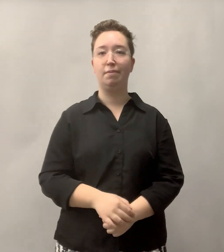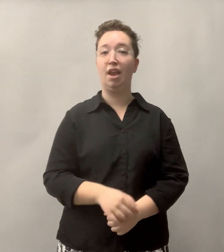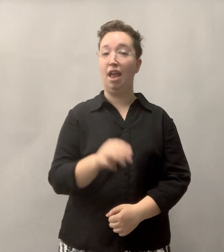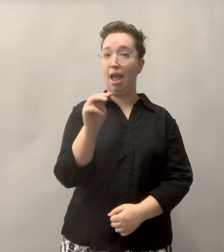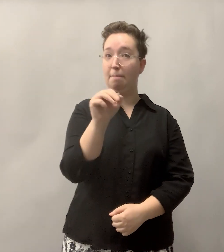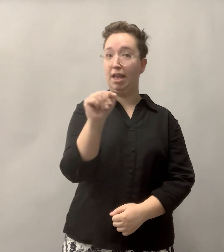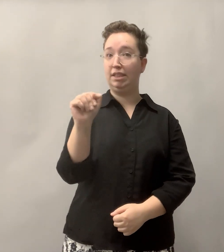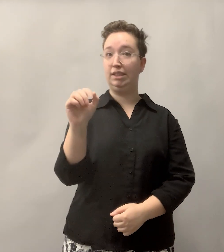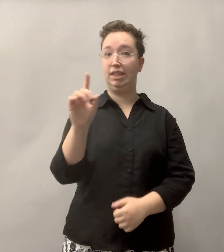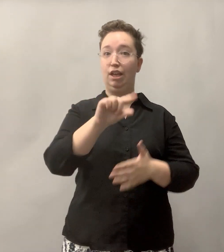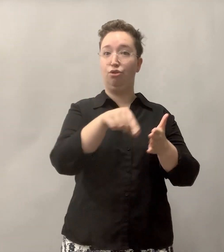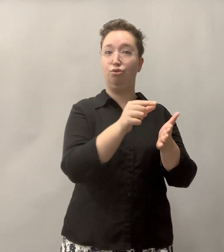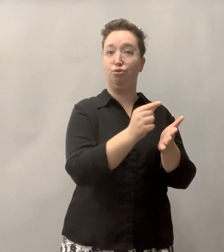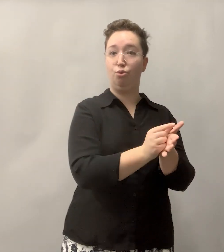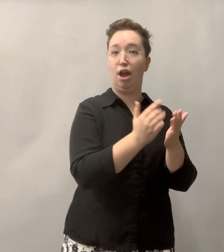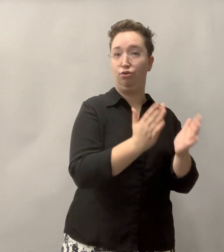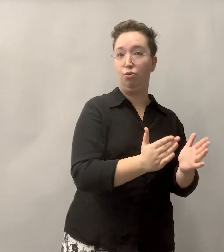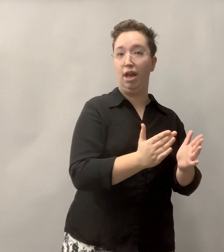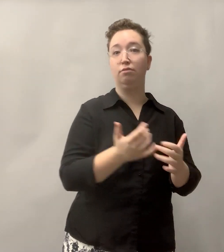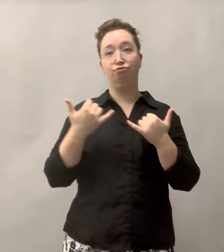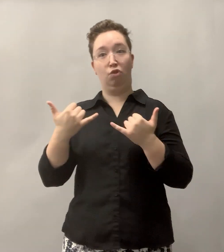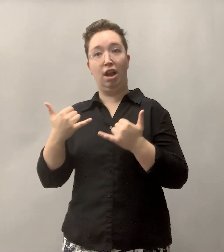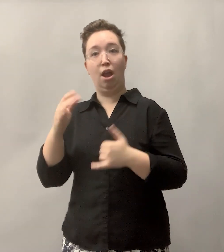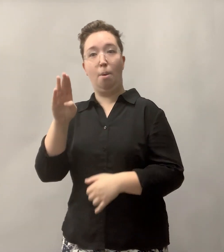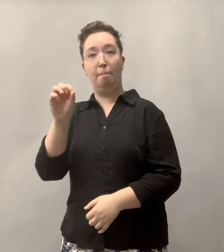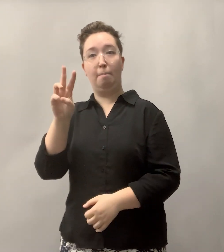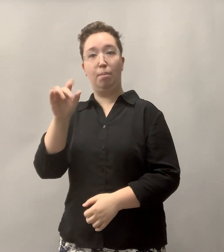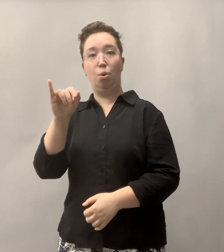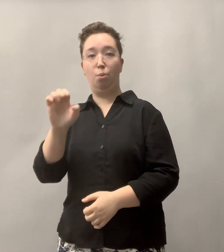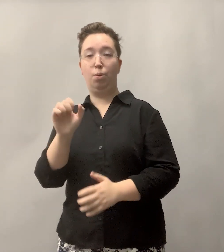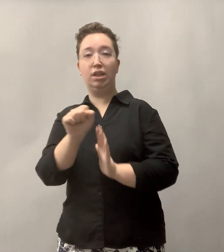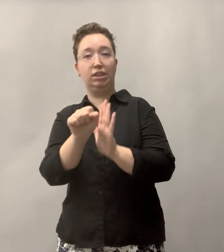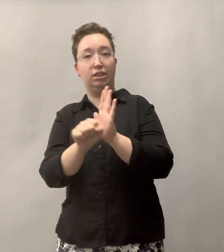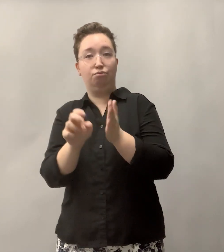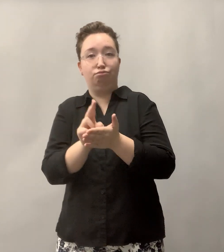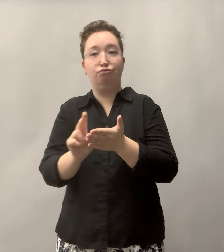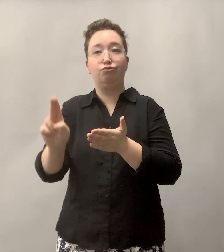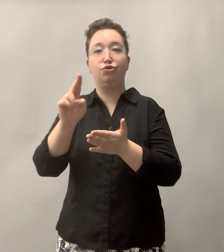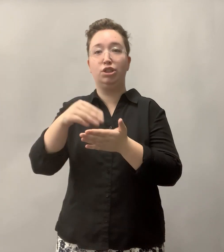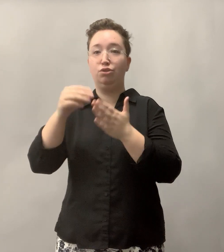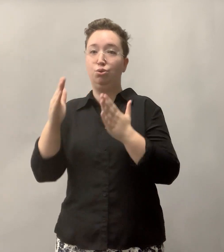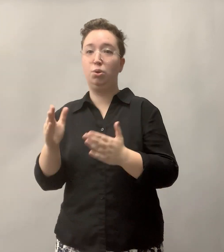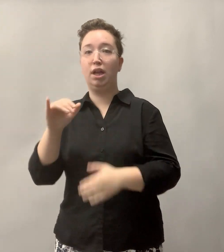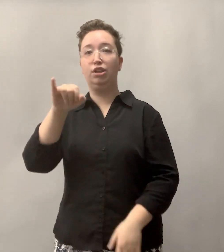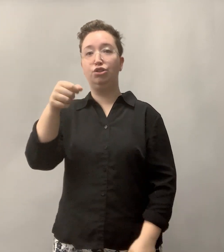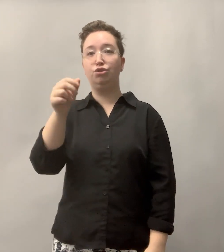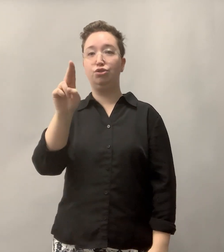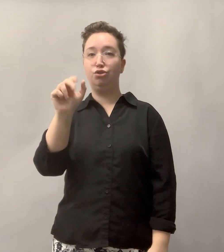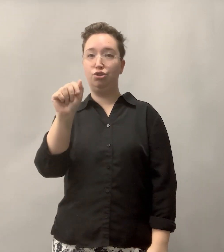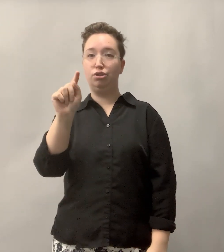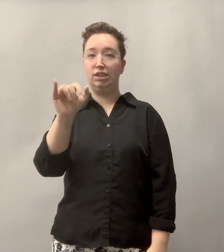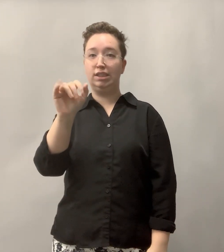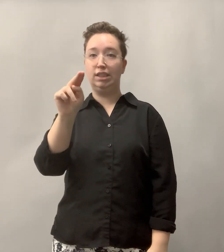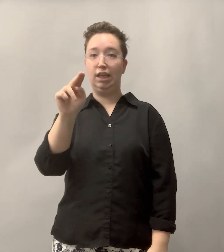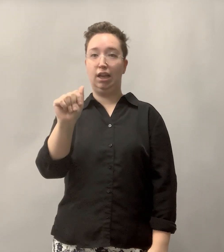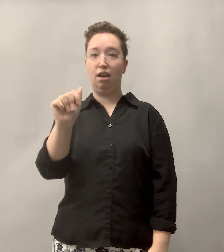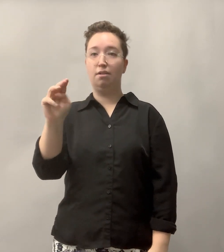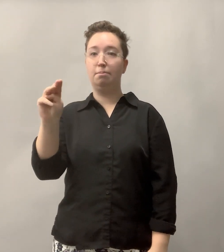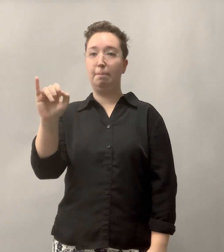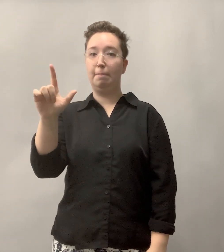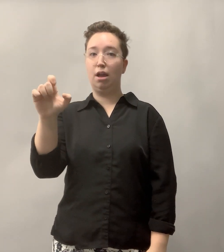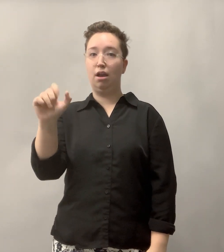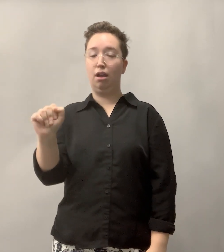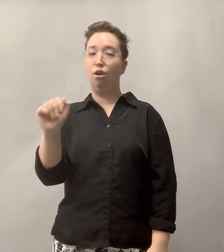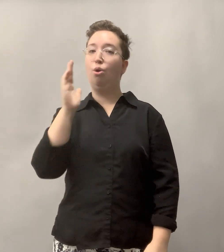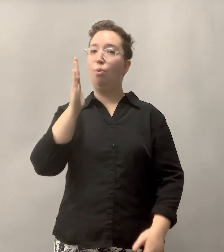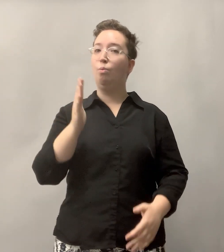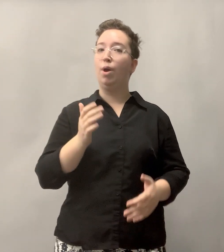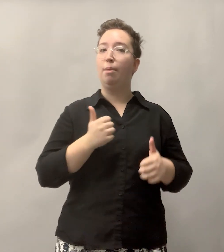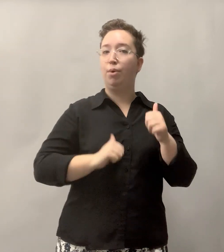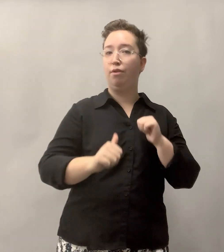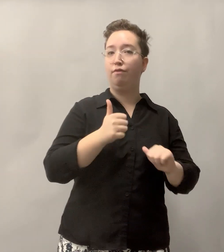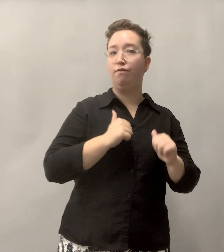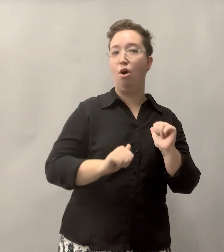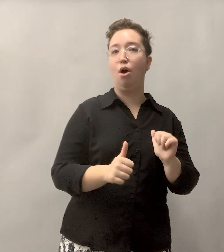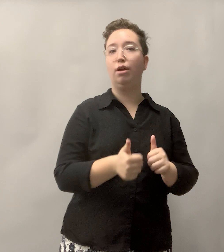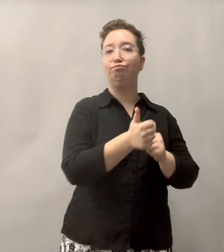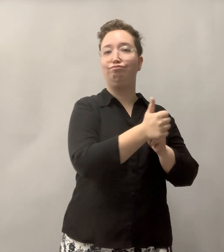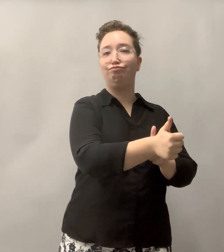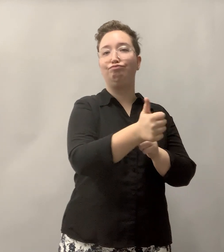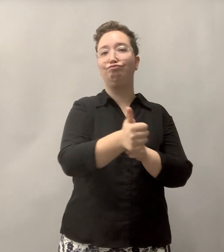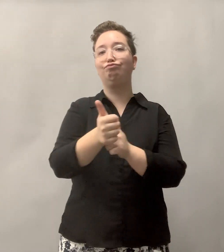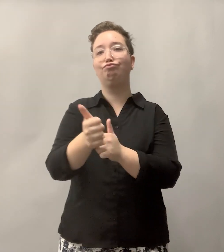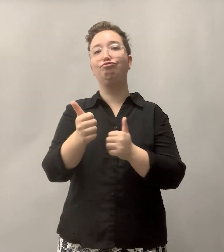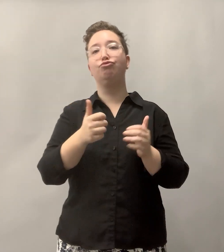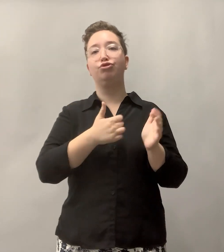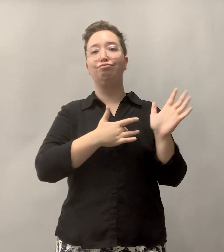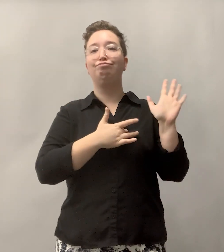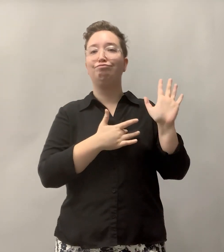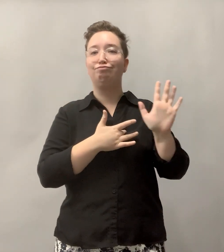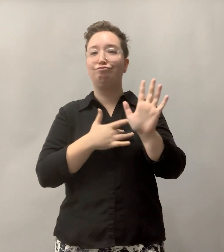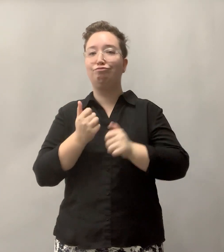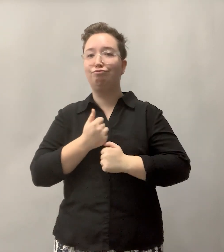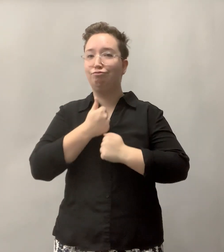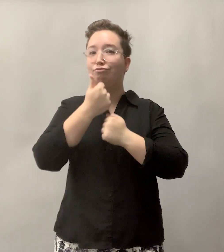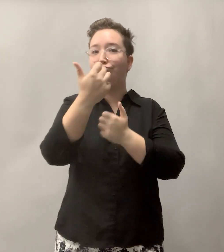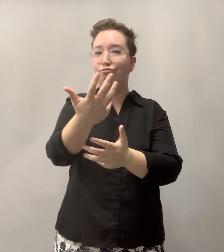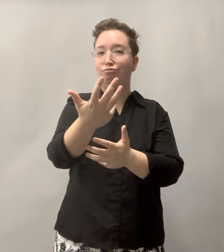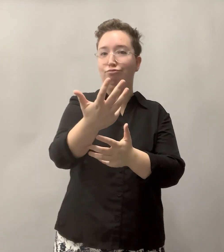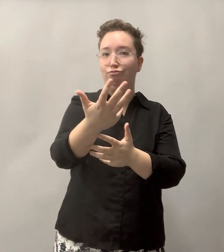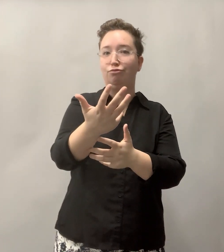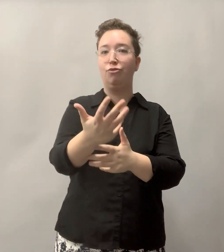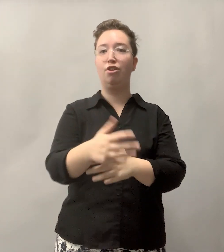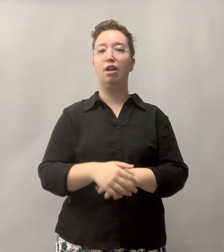MSSD graduate and current Bowie State University student Justina Miles will perform “Lift Every Voice and Sing”